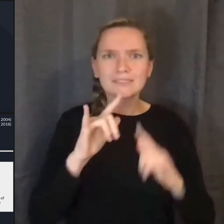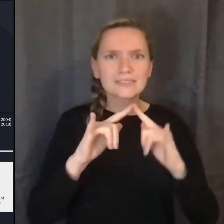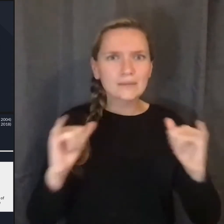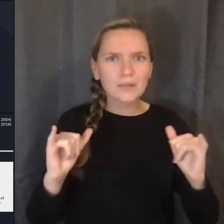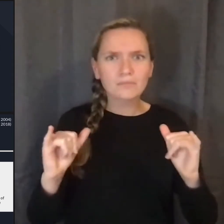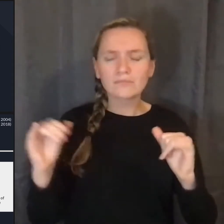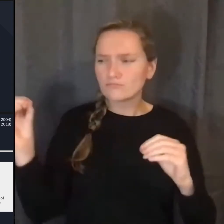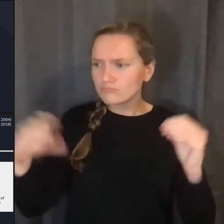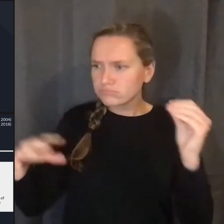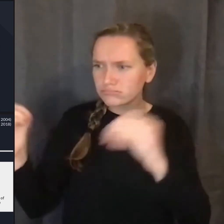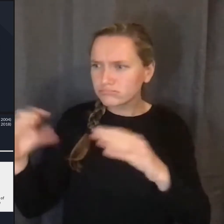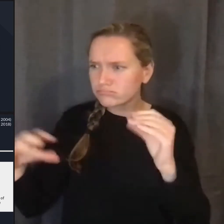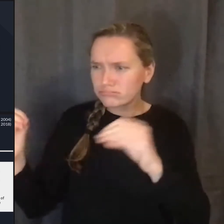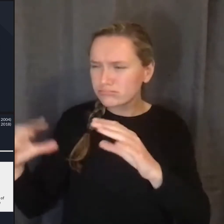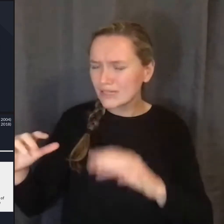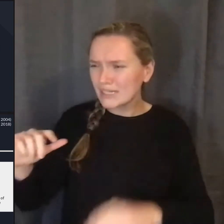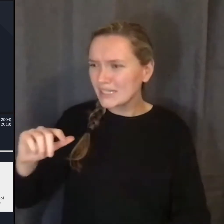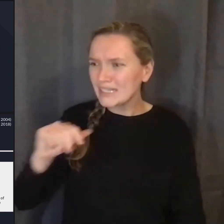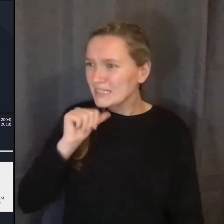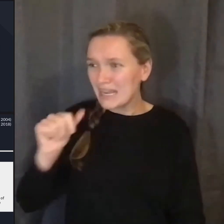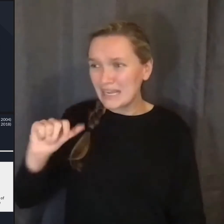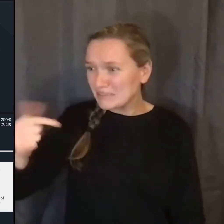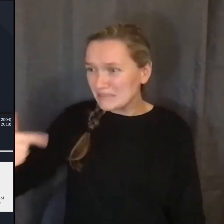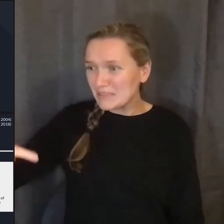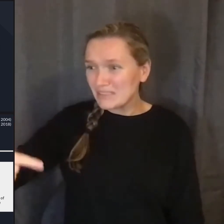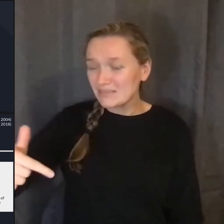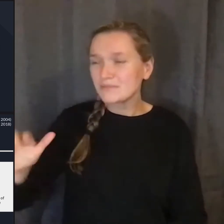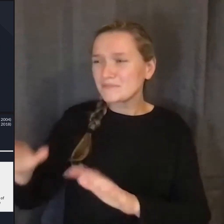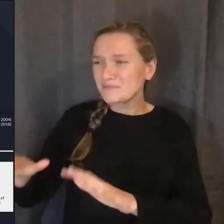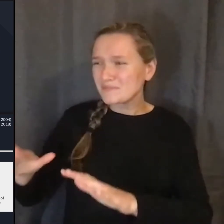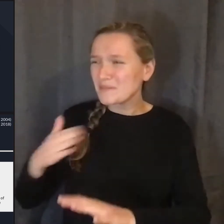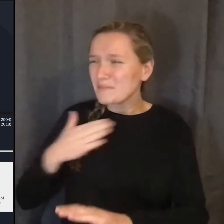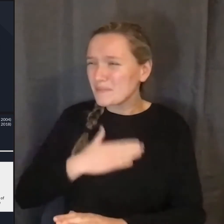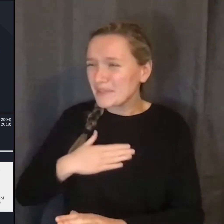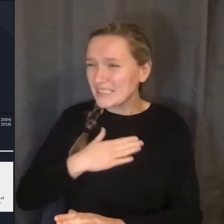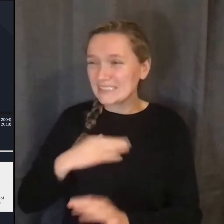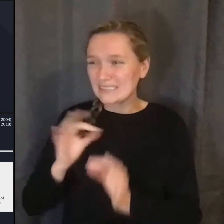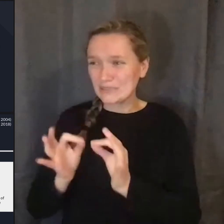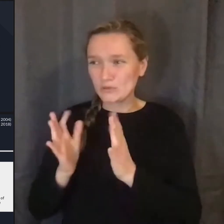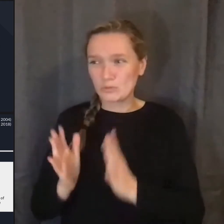group discussion when people are overlapping and talking at the same time. The student may say,